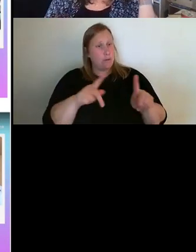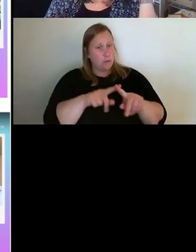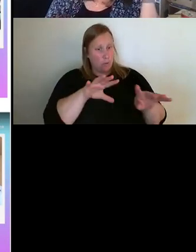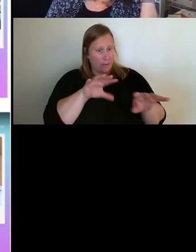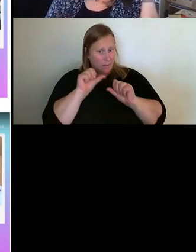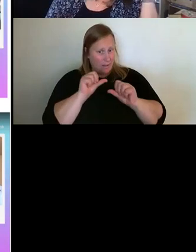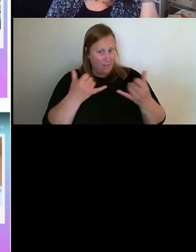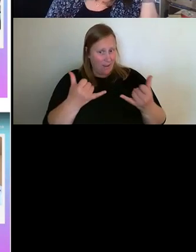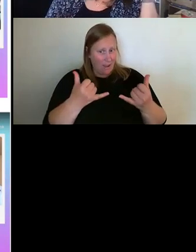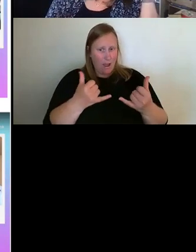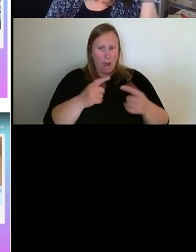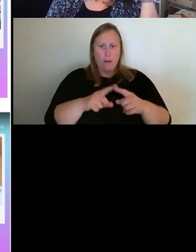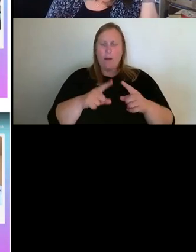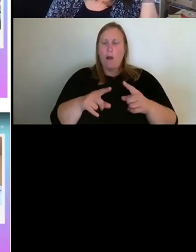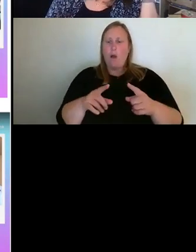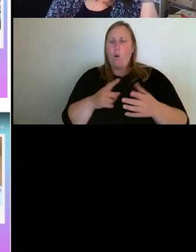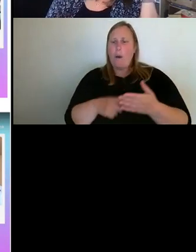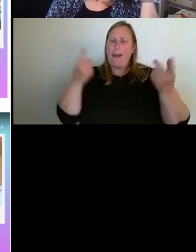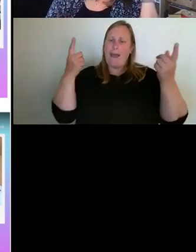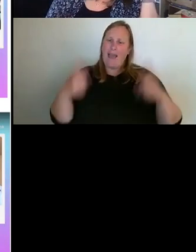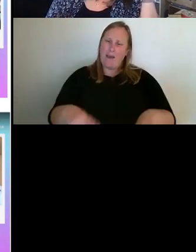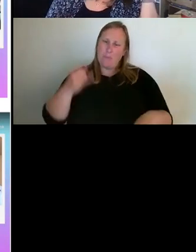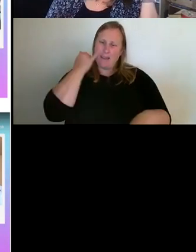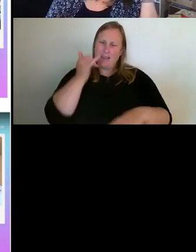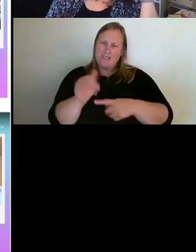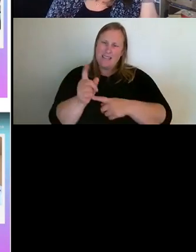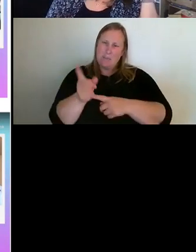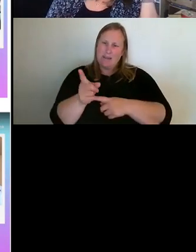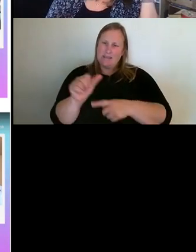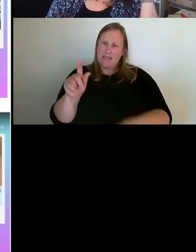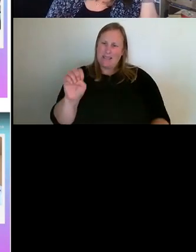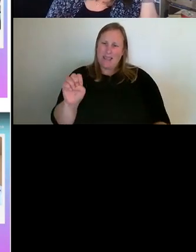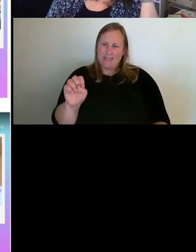But what happened if you were ten minutes late and you didn't get the content warning.